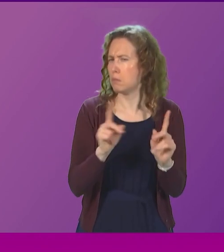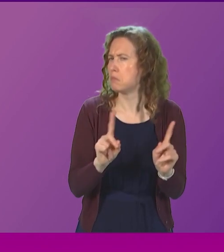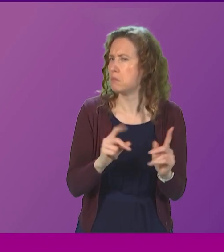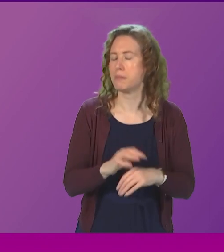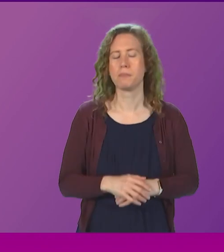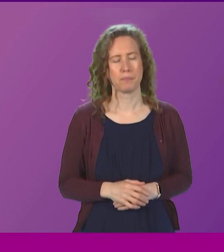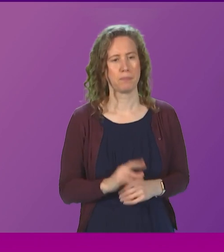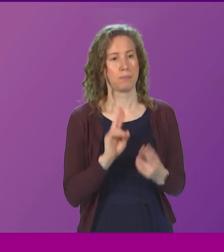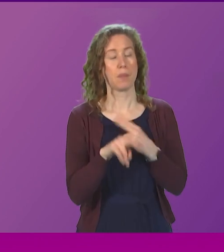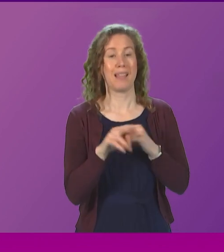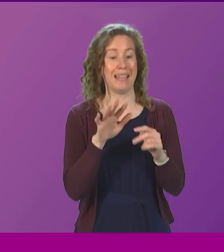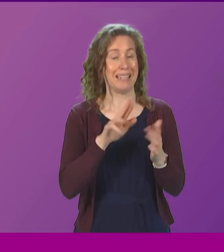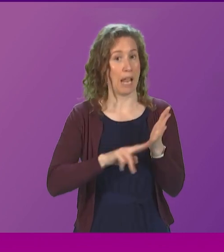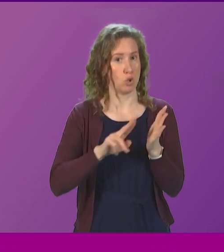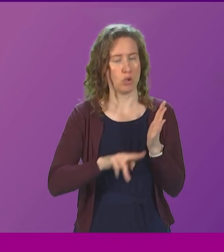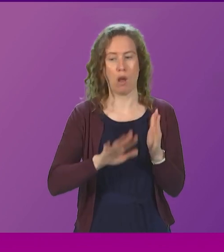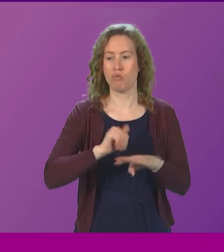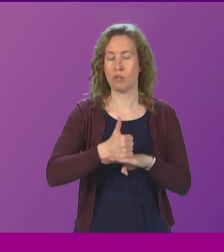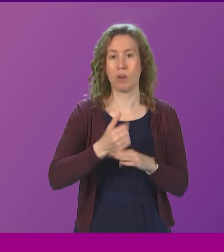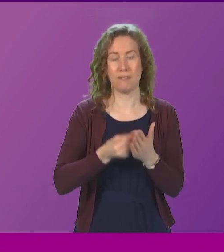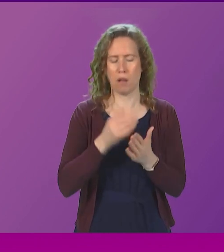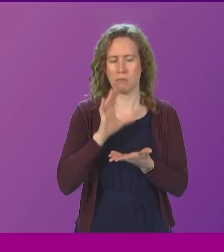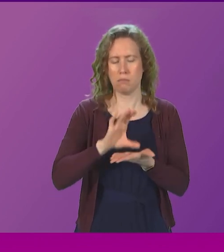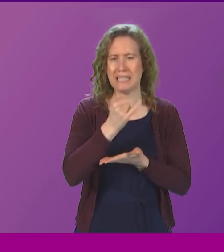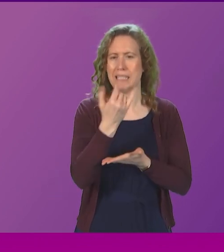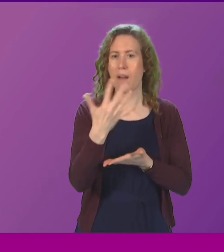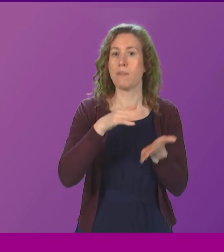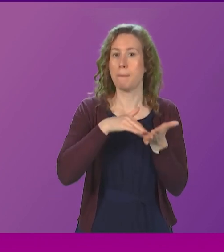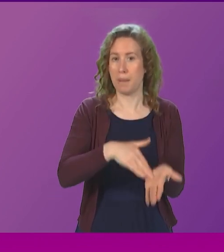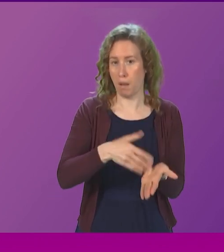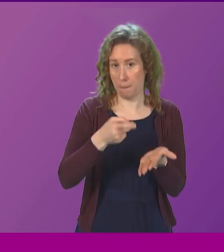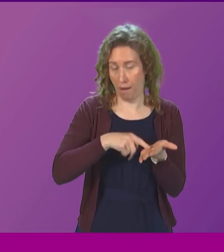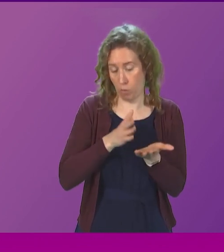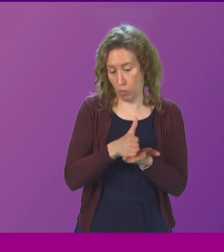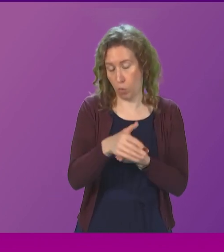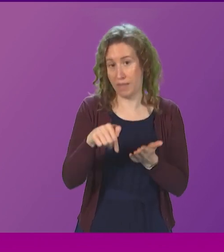The nature restoration fund will provide £65 million over this parliamentary session to